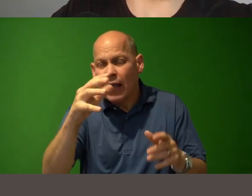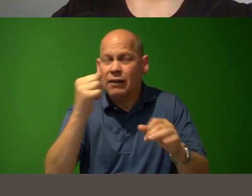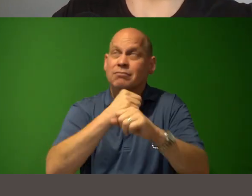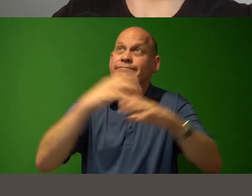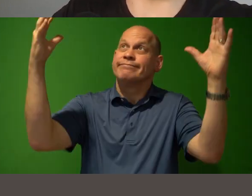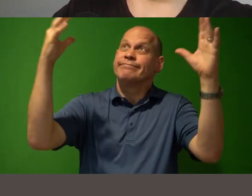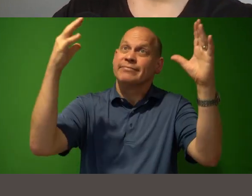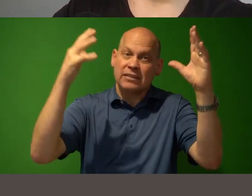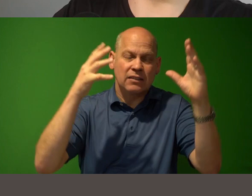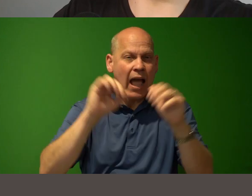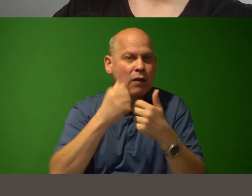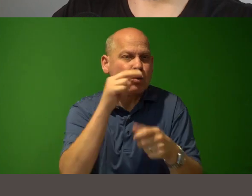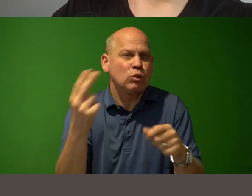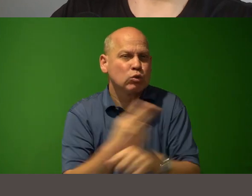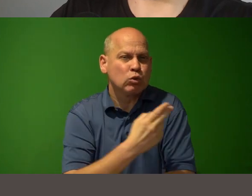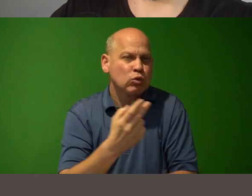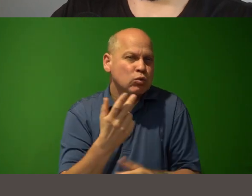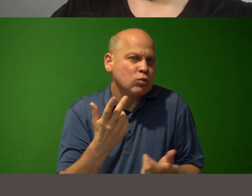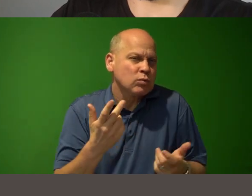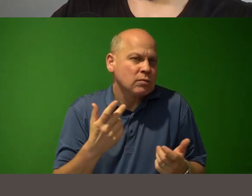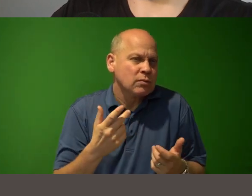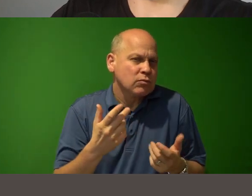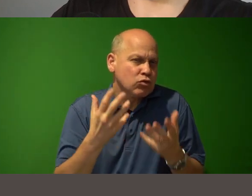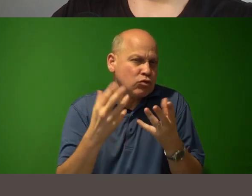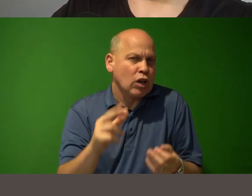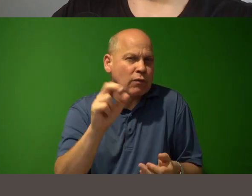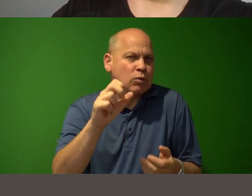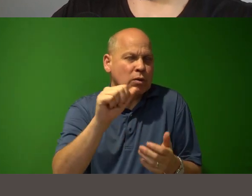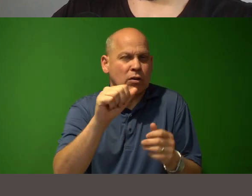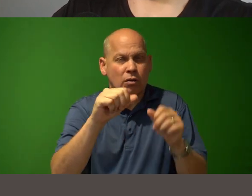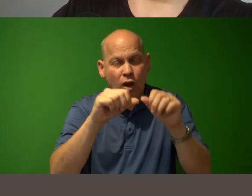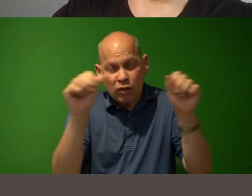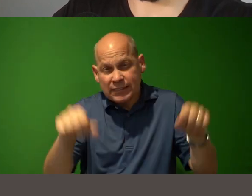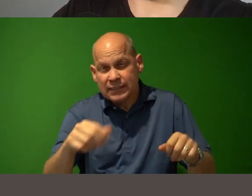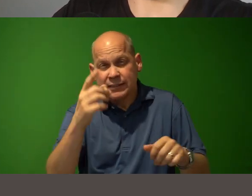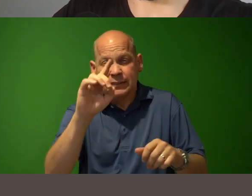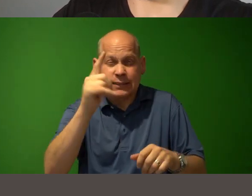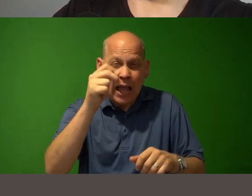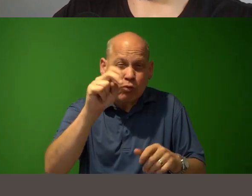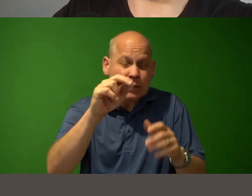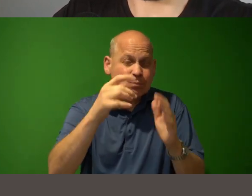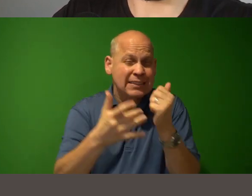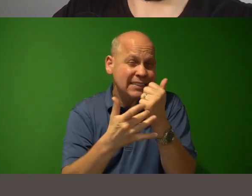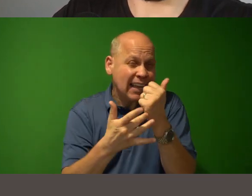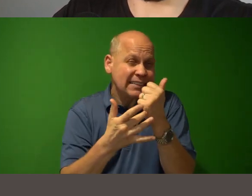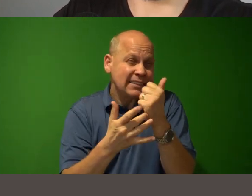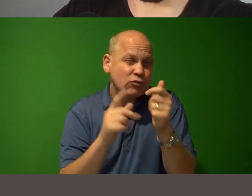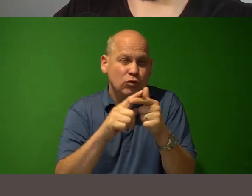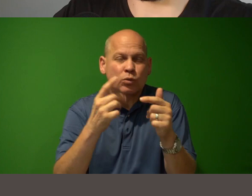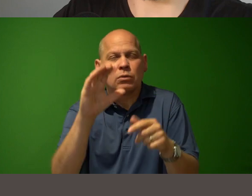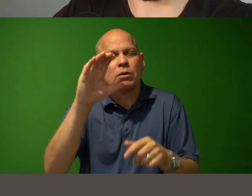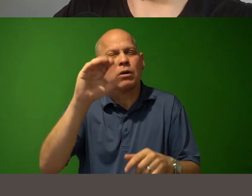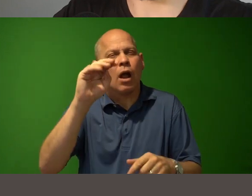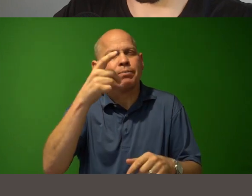strategic vision of how you would use software architecture diagram and techniques to complement the graphic style.